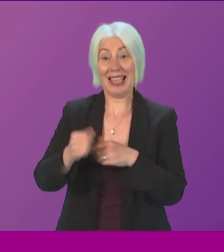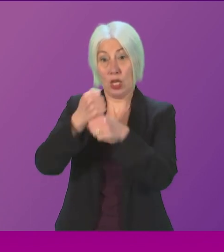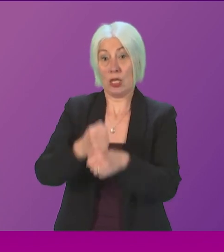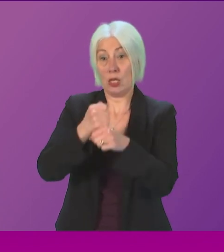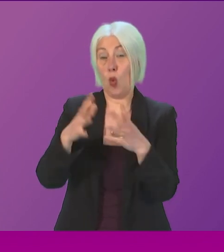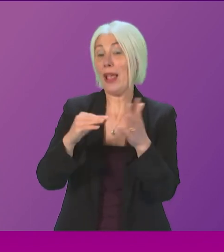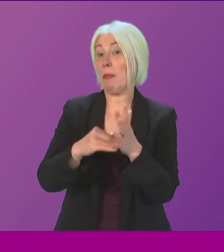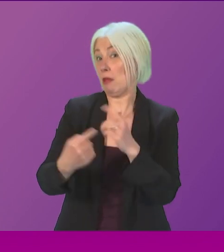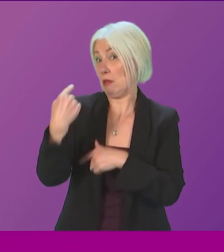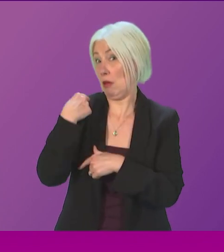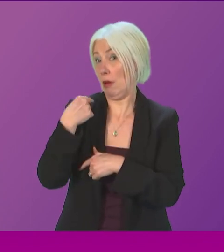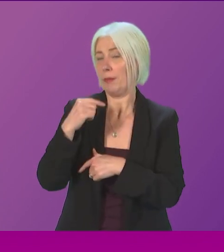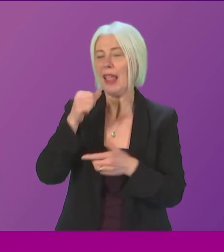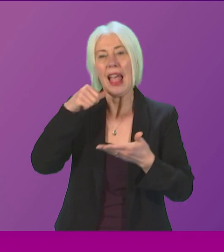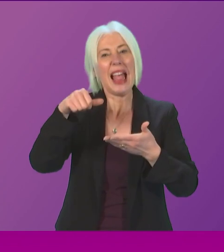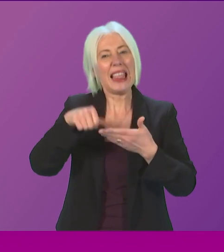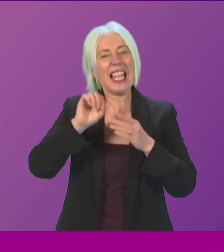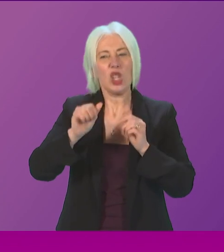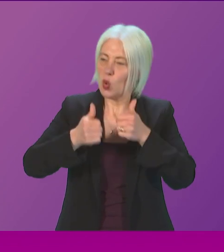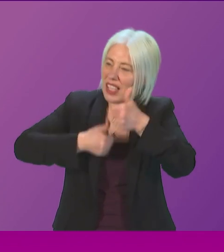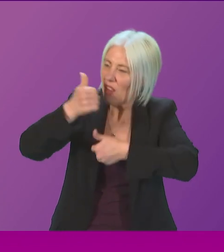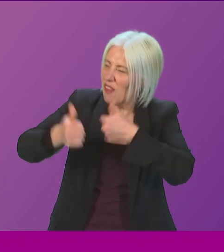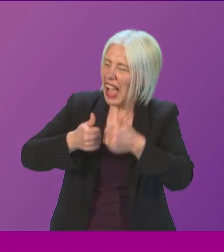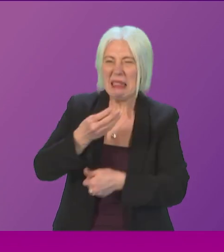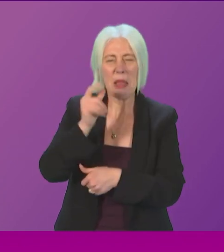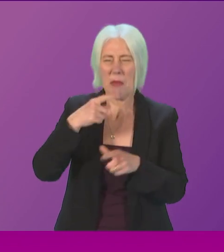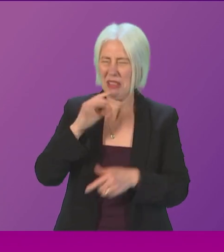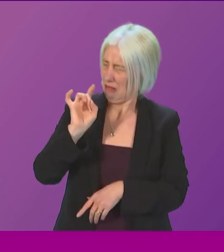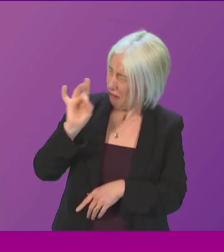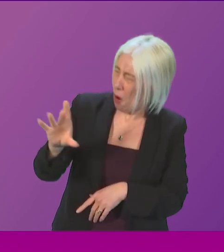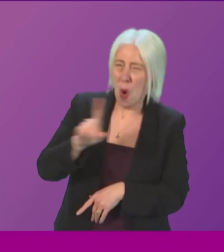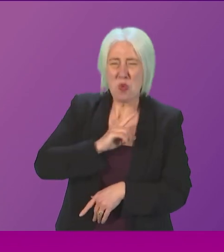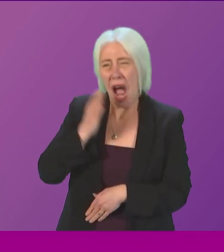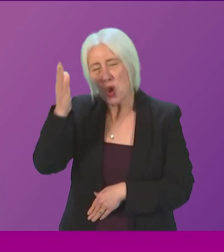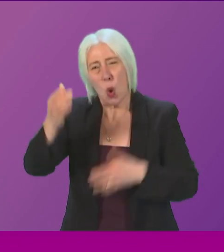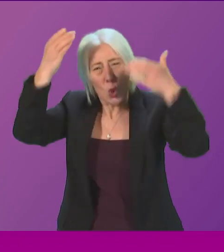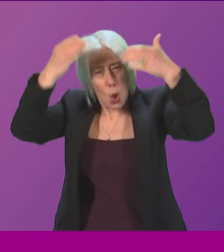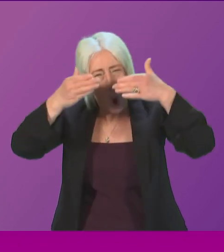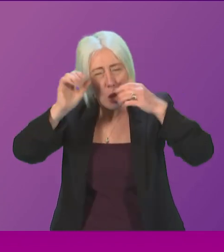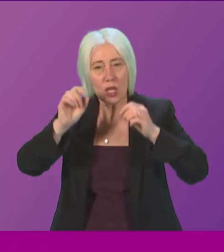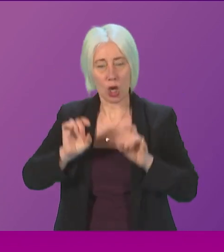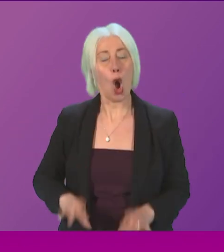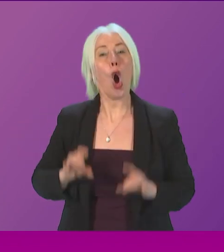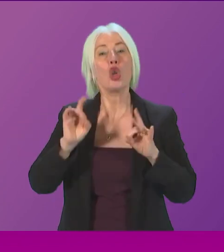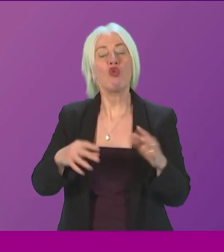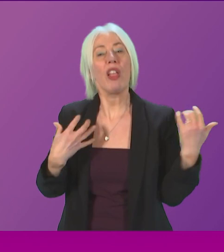In a letter to his fans, who were incredulous at his decision to attend the coronation, legendary Australian musician Nick Cave wrote: